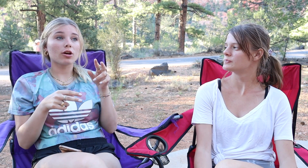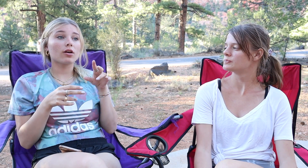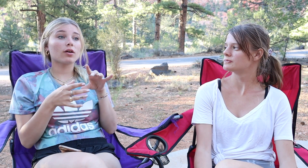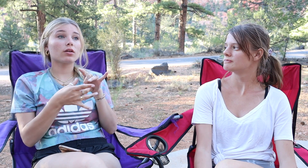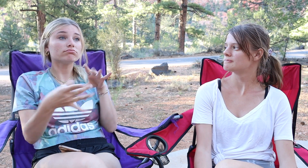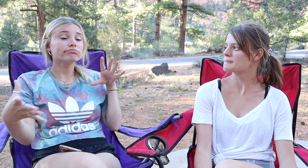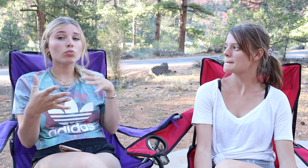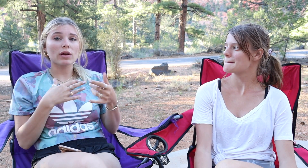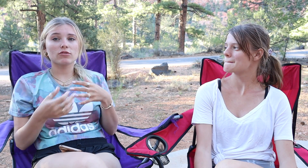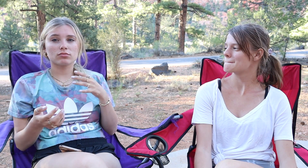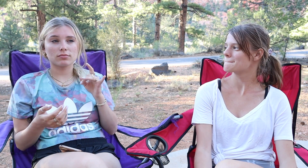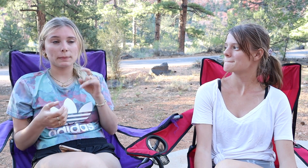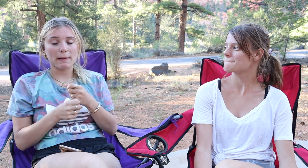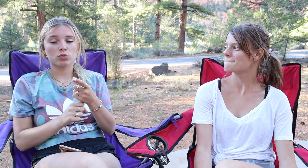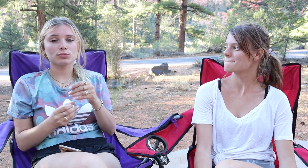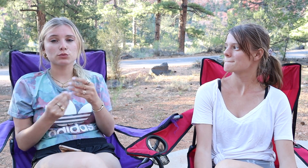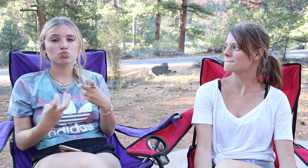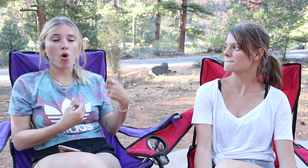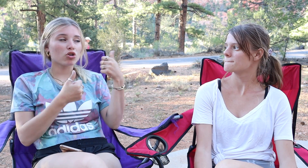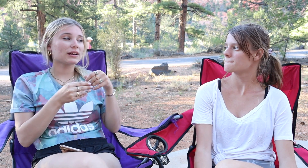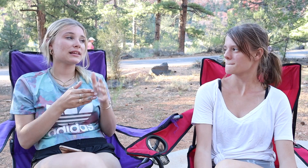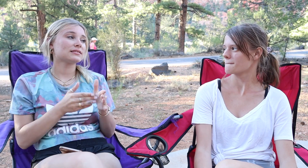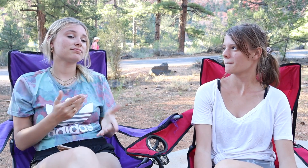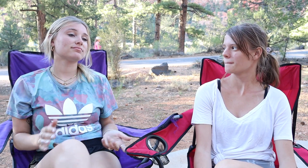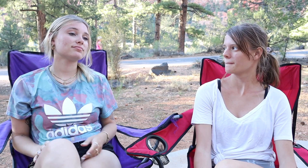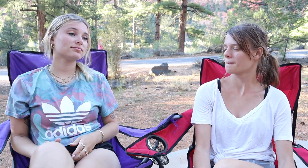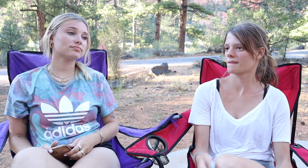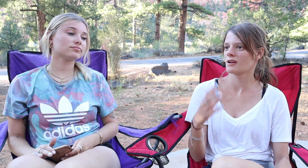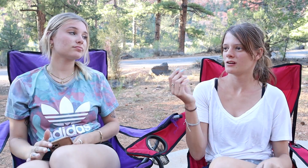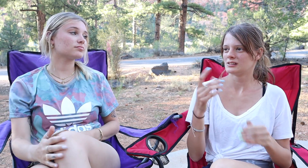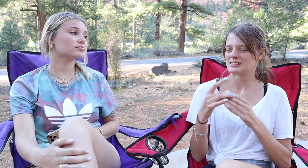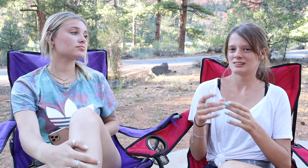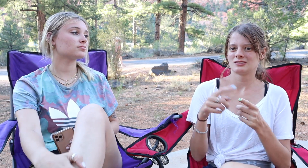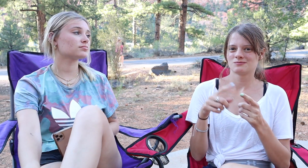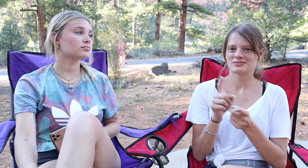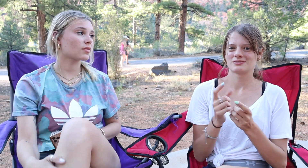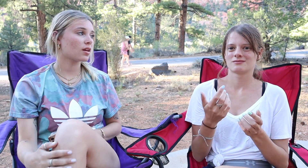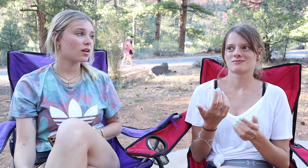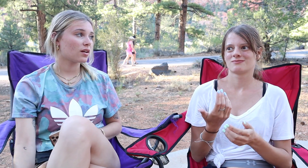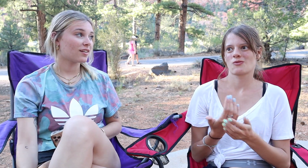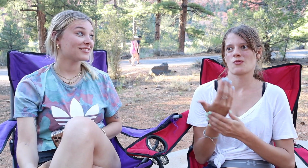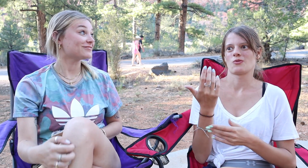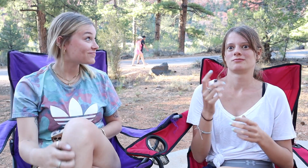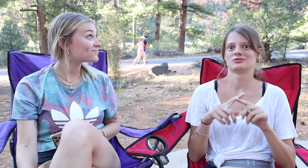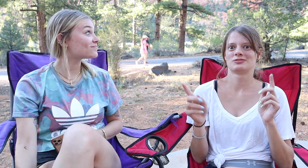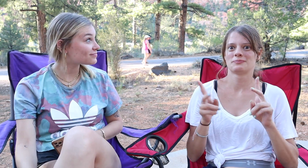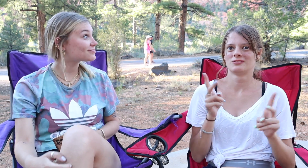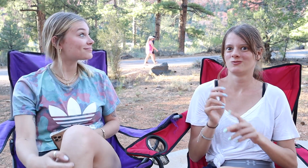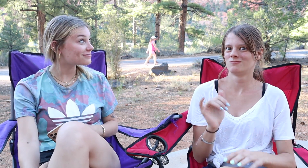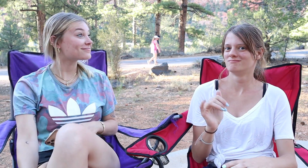I always look at those lessons that they taught and it makes you stronger than ever K: and it leads you to meet new people too